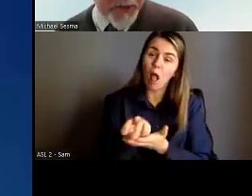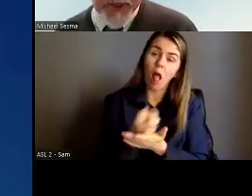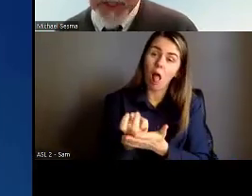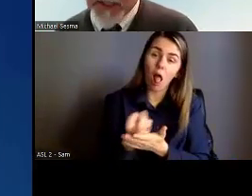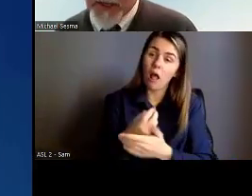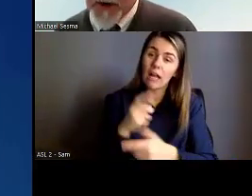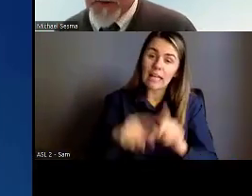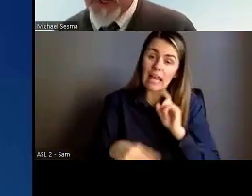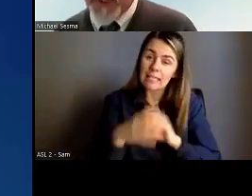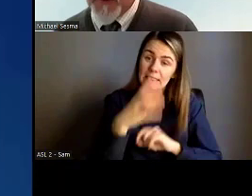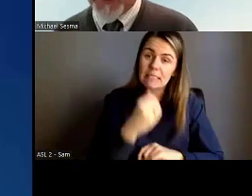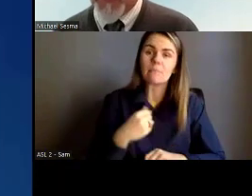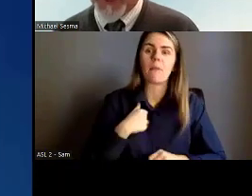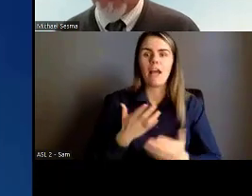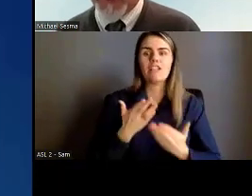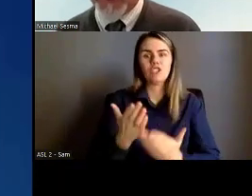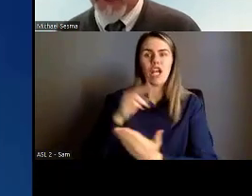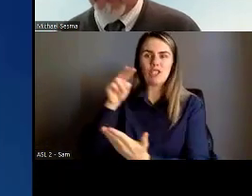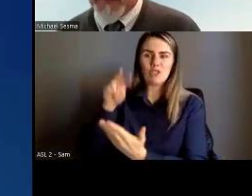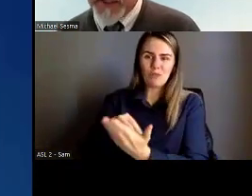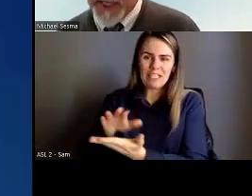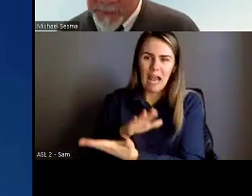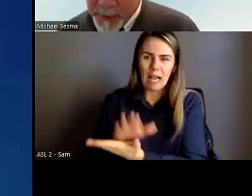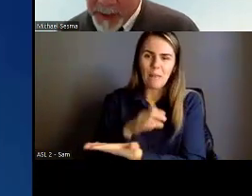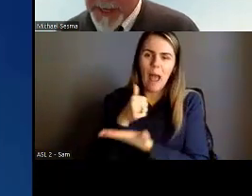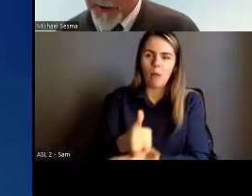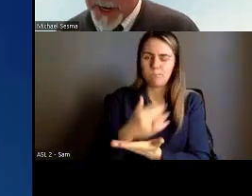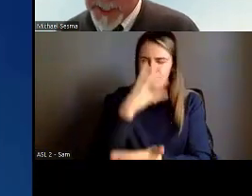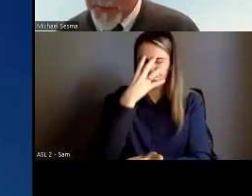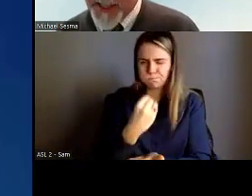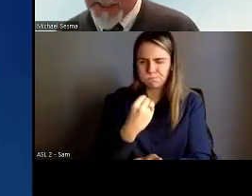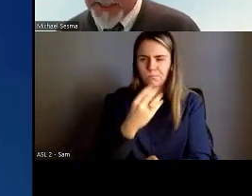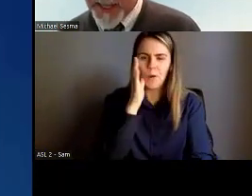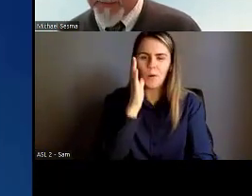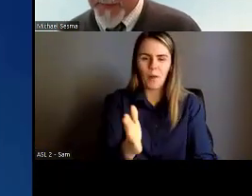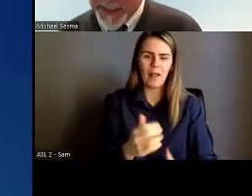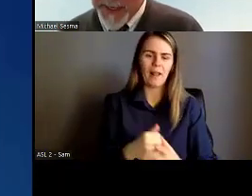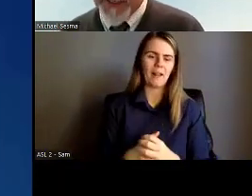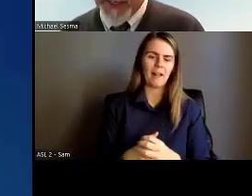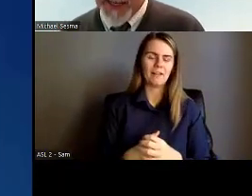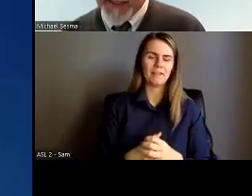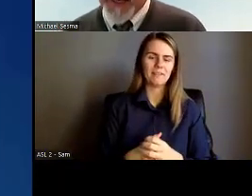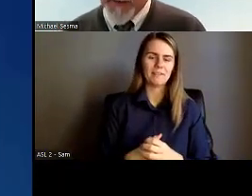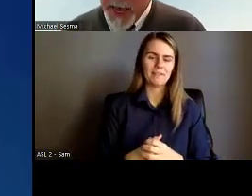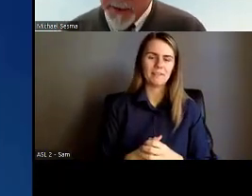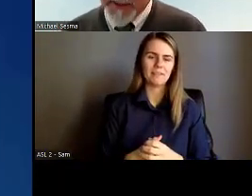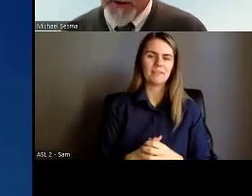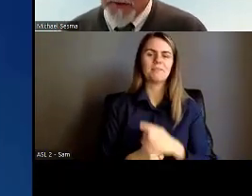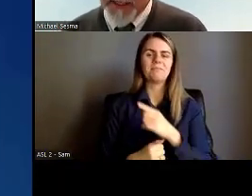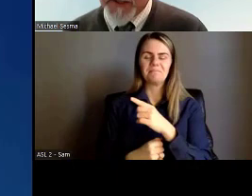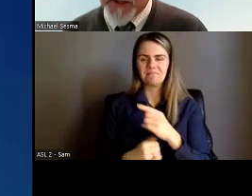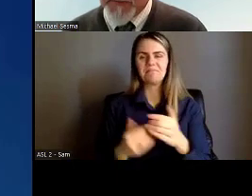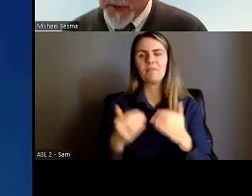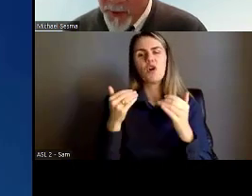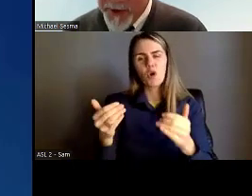So you need to know what the Grants Policy Statement says about the grant that you've been awarded.